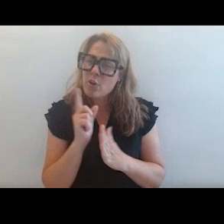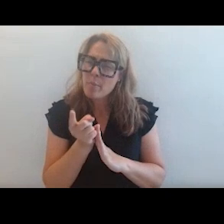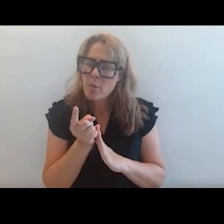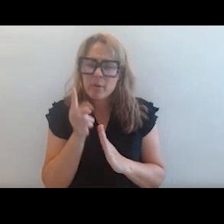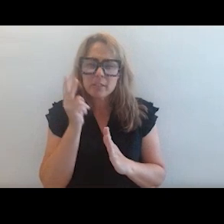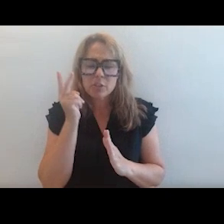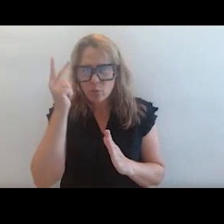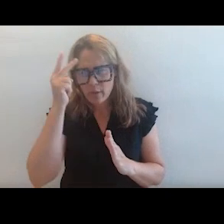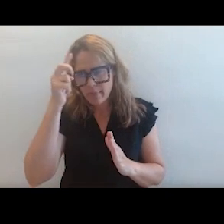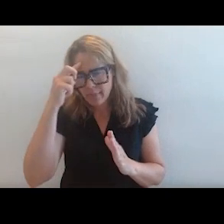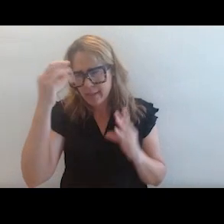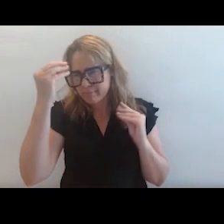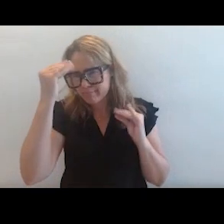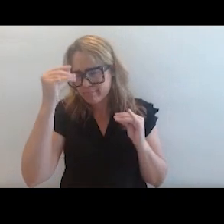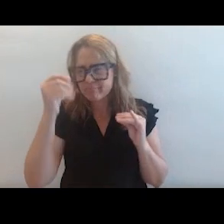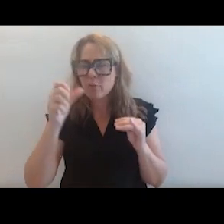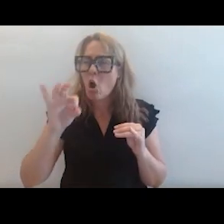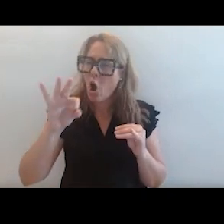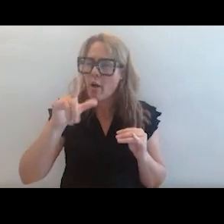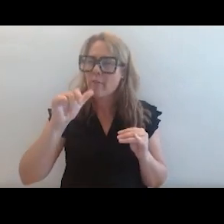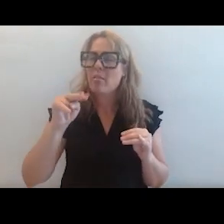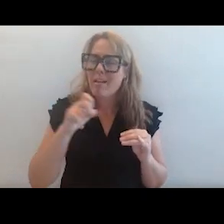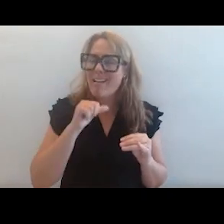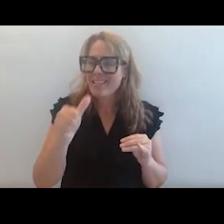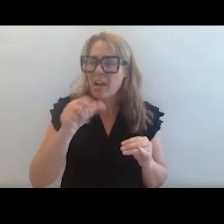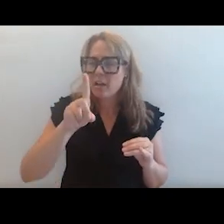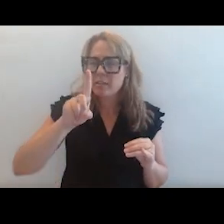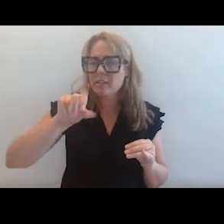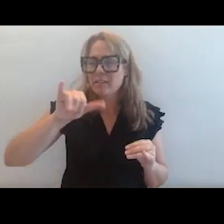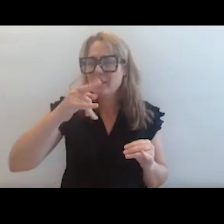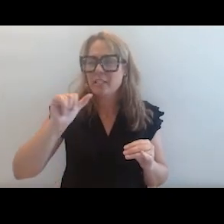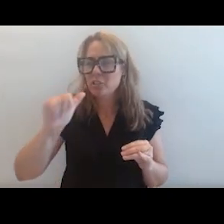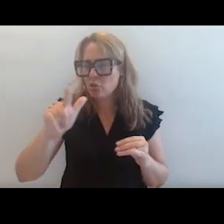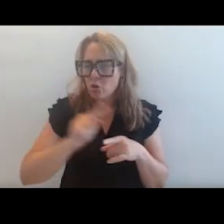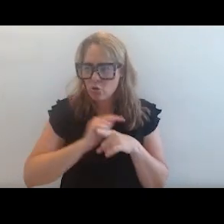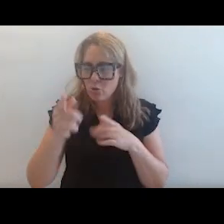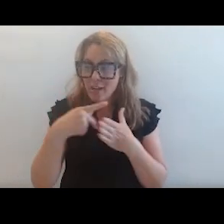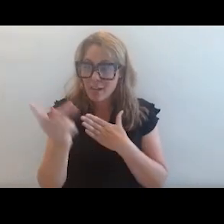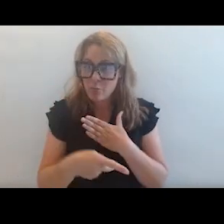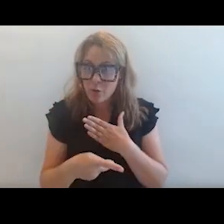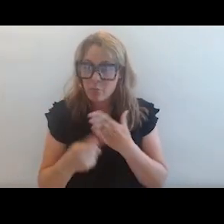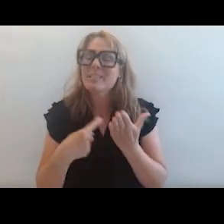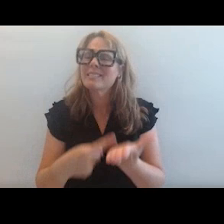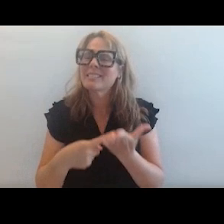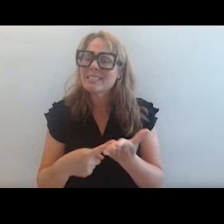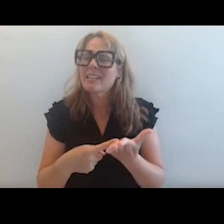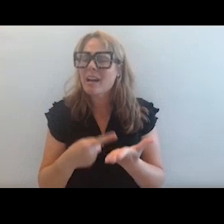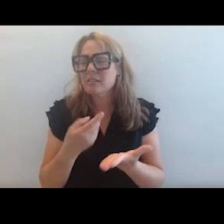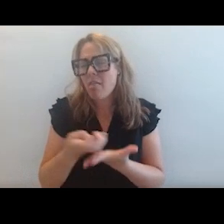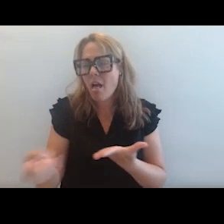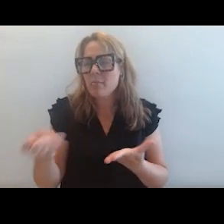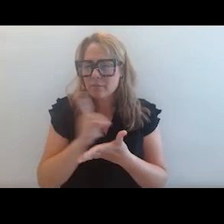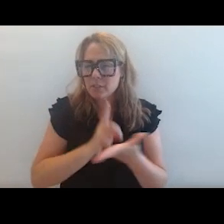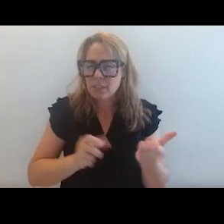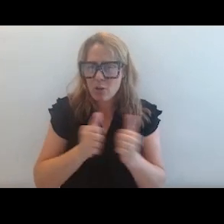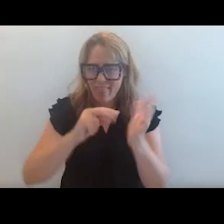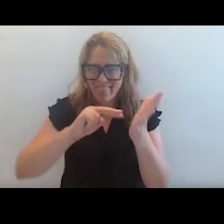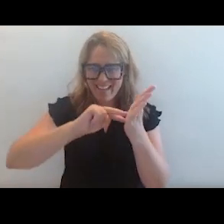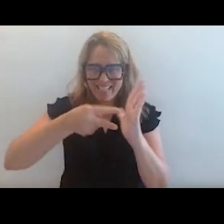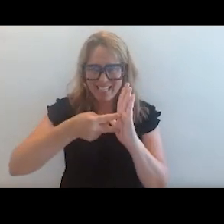reflect on your offline training programs, let’s discuss the elements of designing with intent.